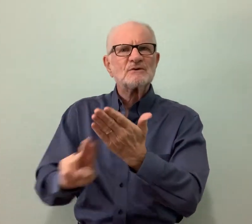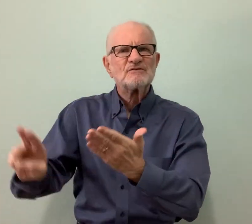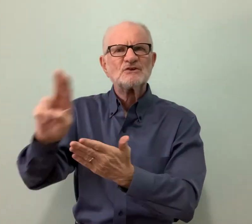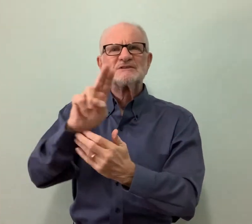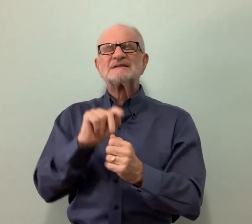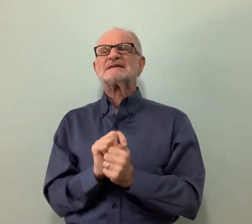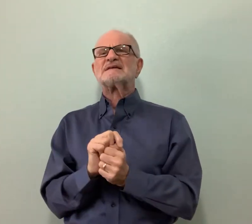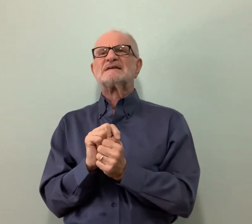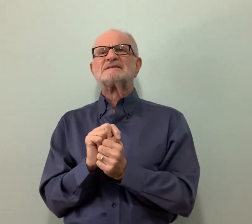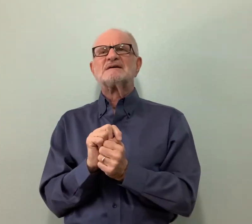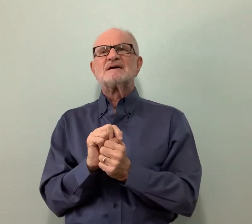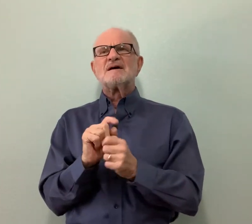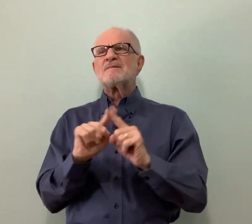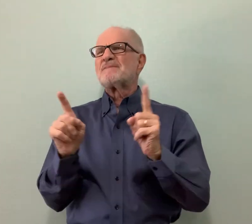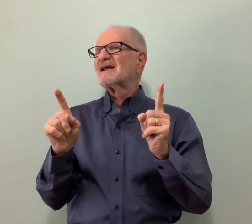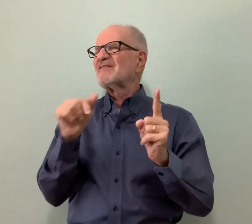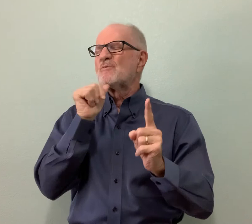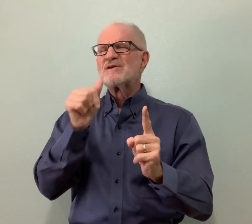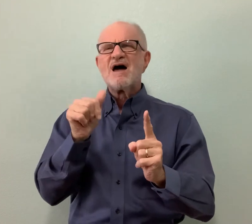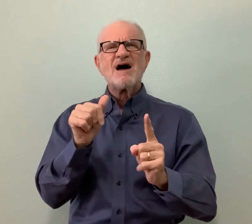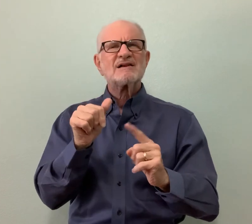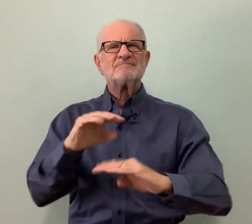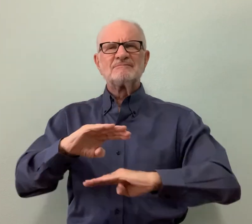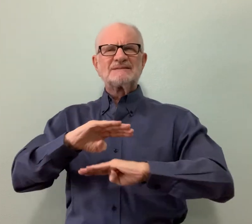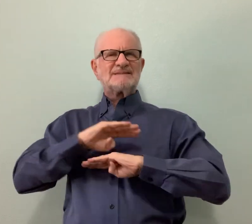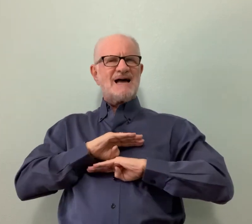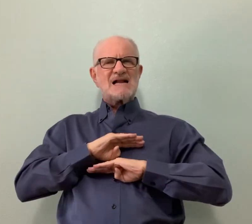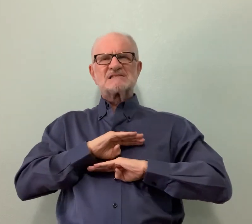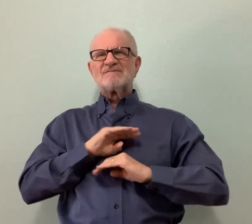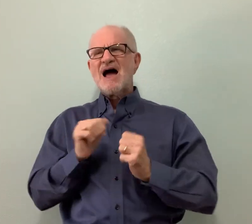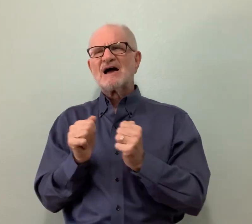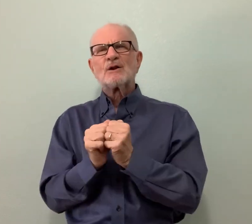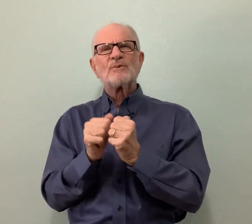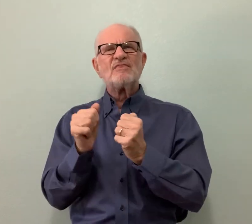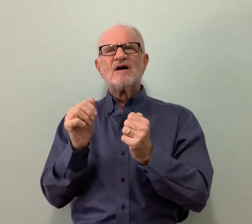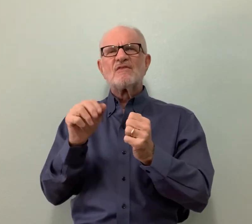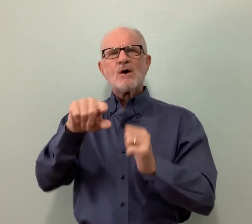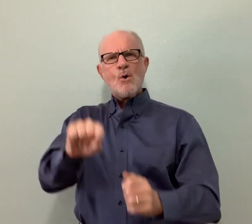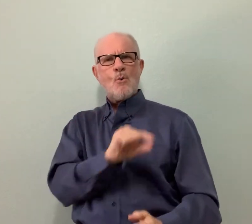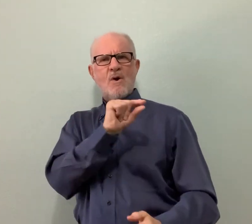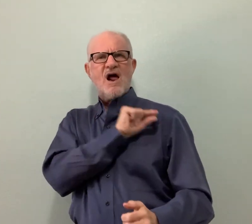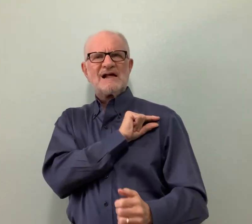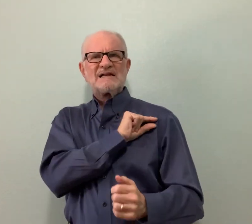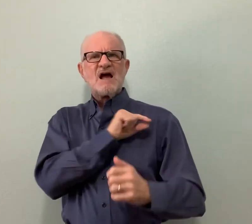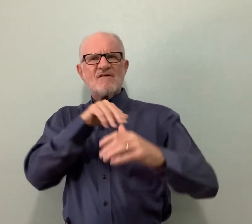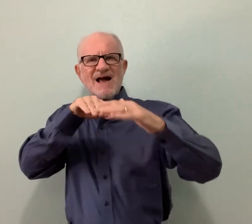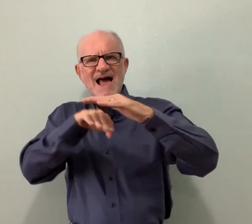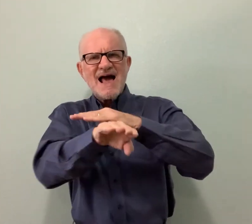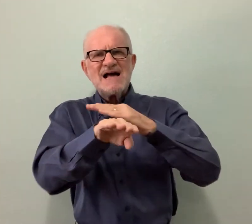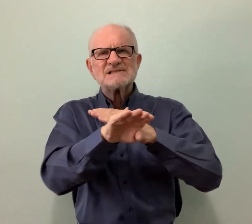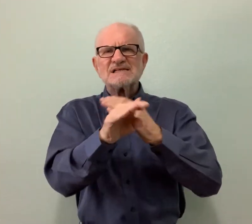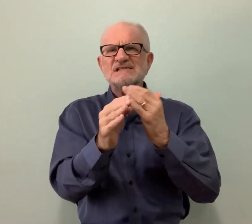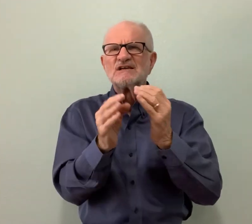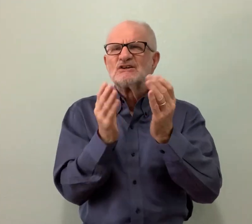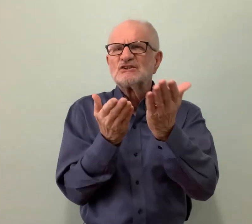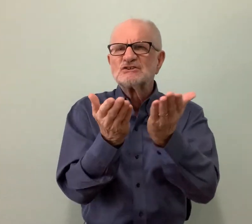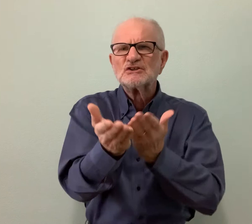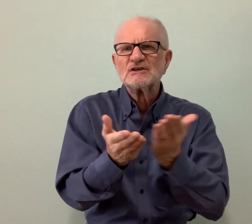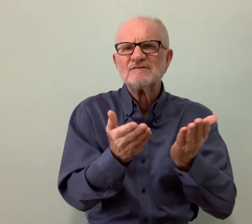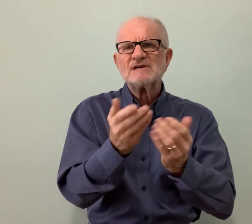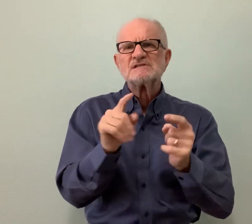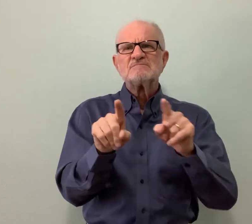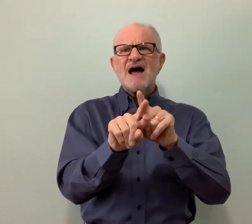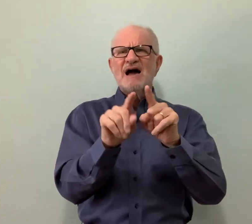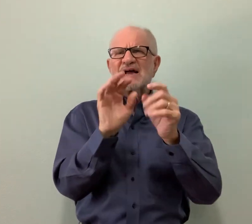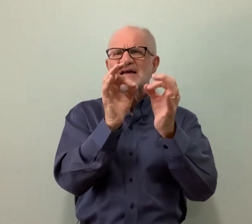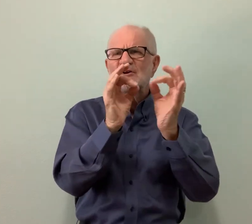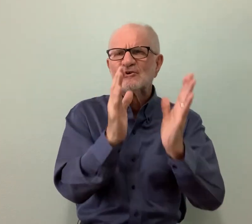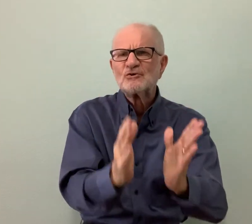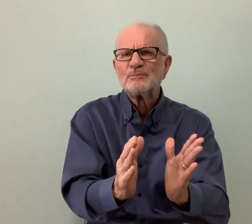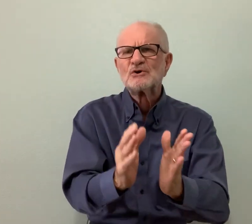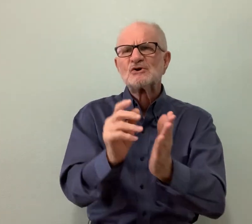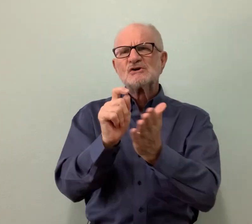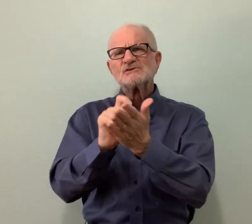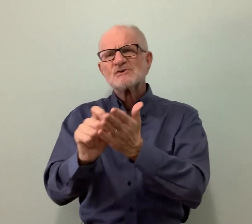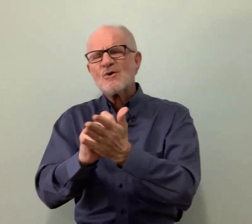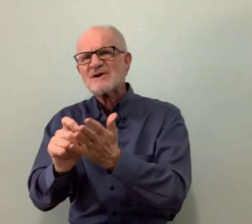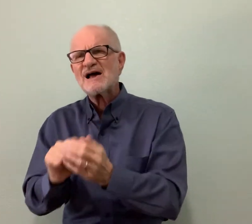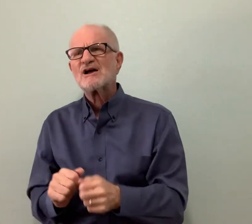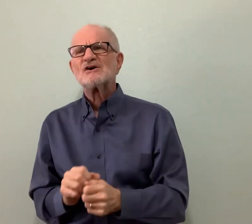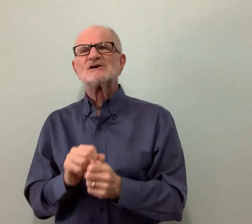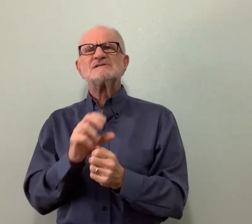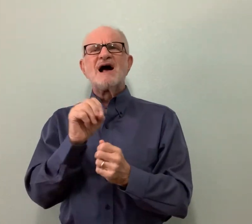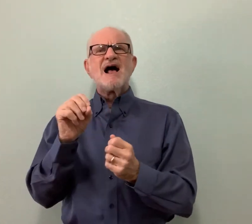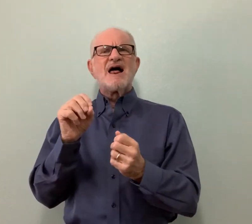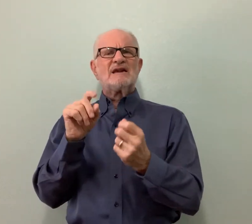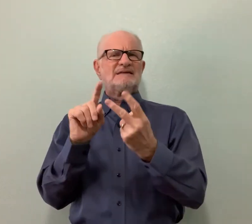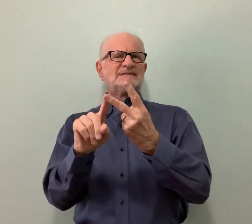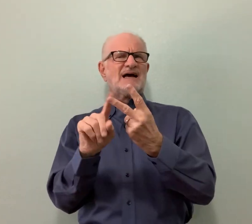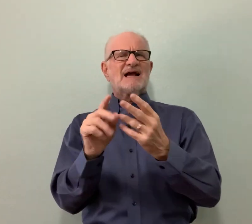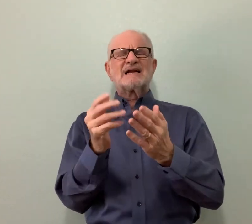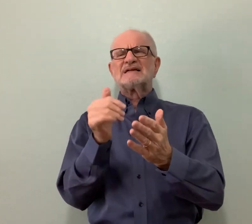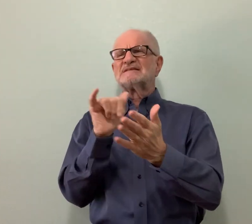but weren’t satisfied with the quality of accessibility services like interpreters or notetakers.